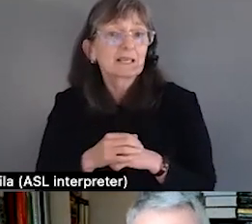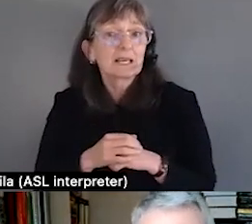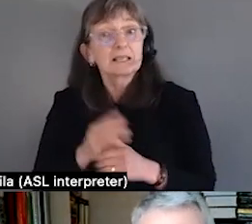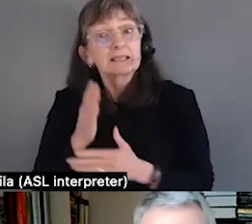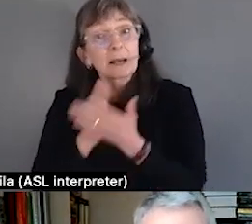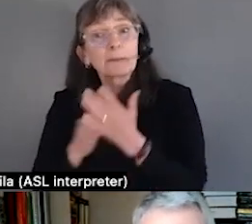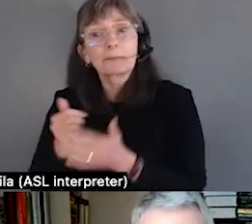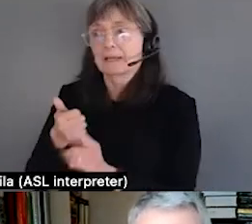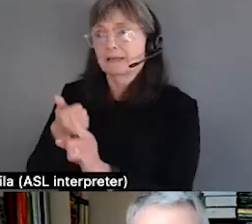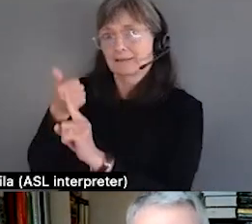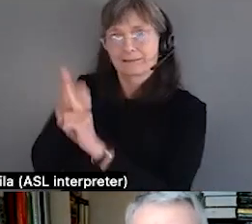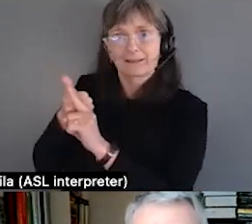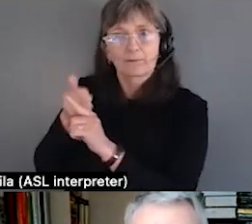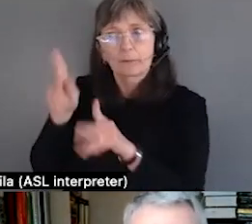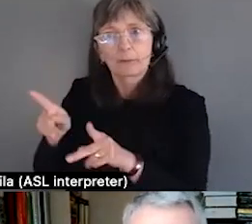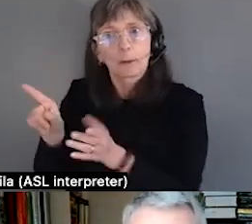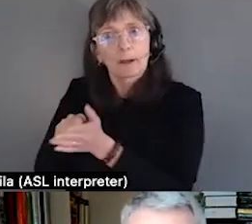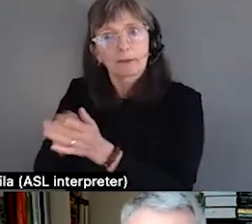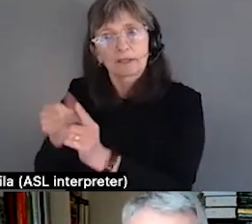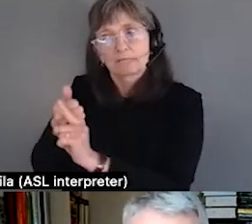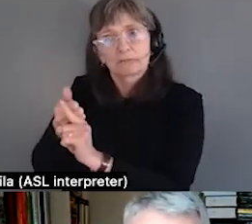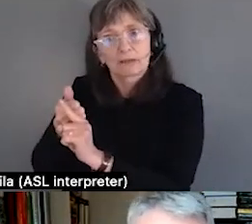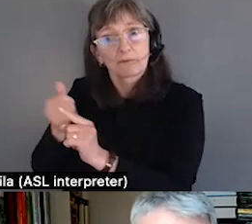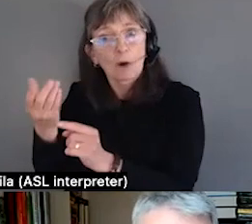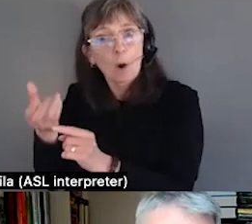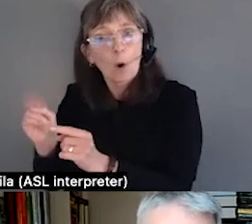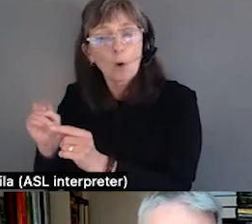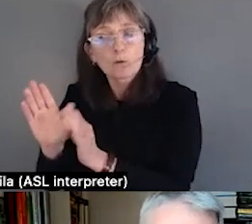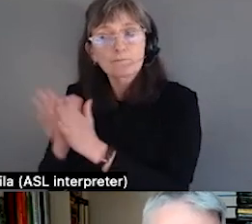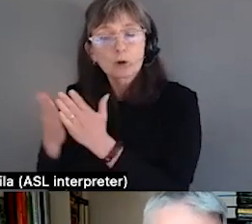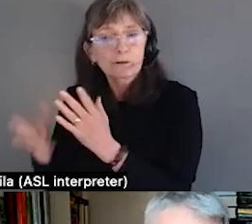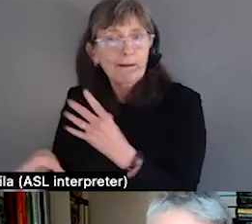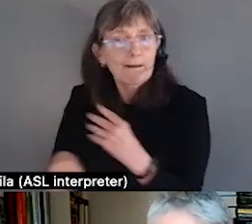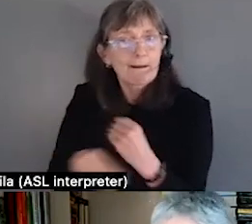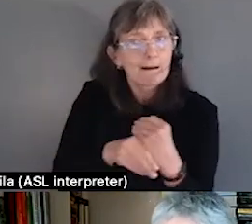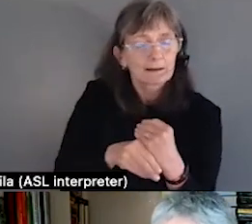different calls on people's attention and on the algorithms that they have within their own search.